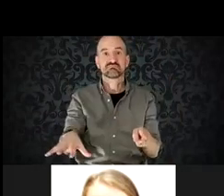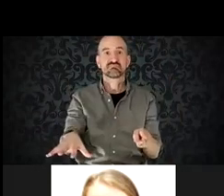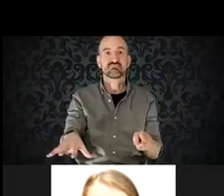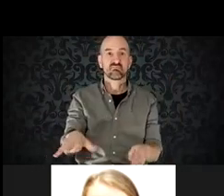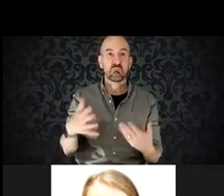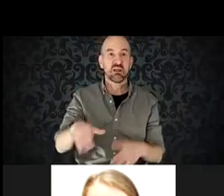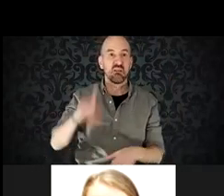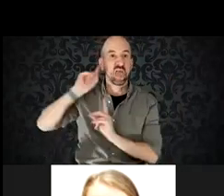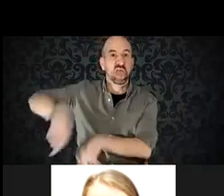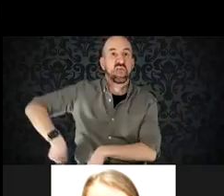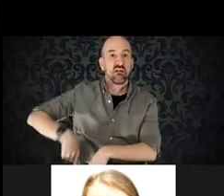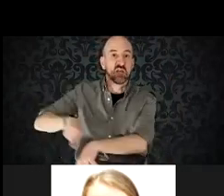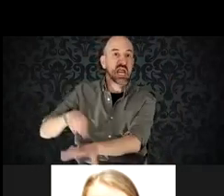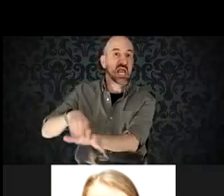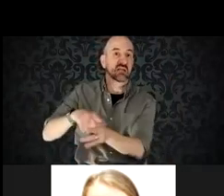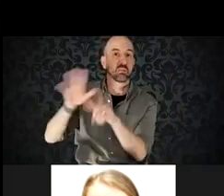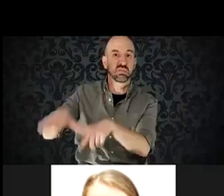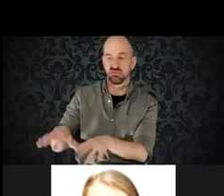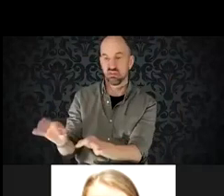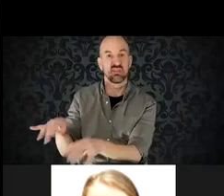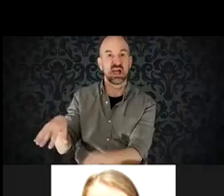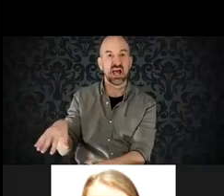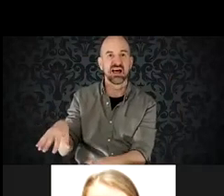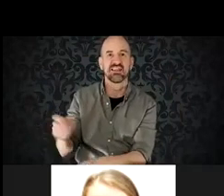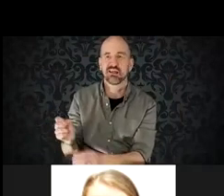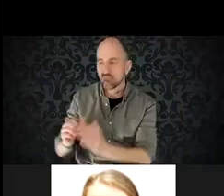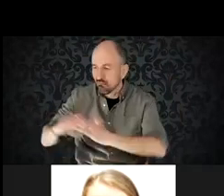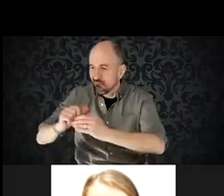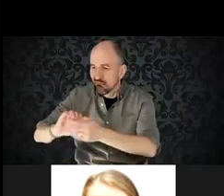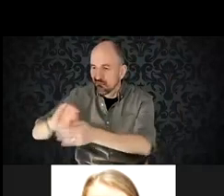go. Or it could be a community garden, so we have community gardens